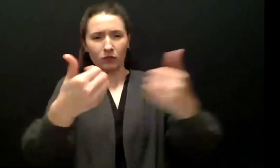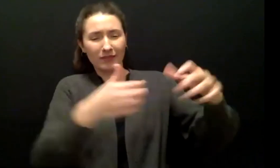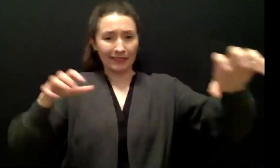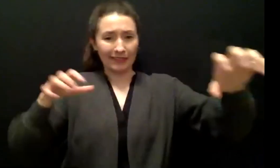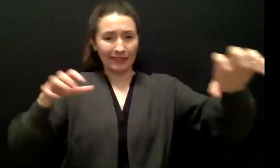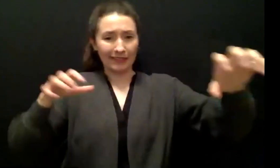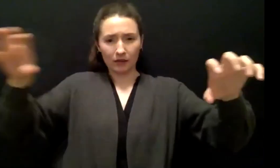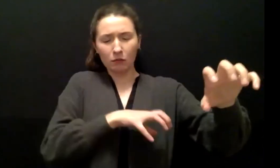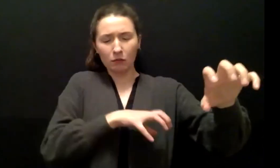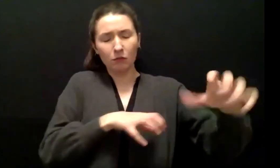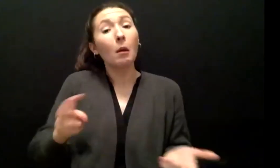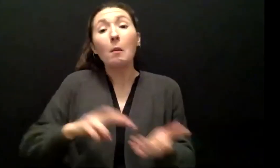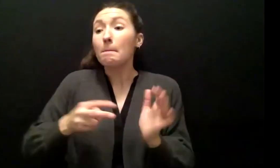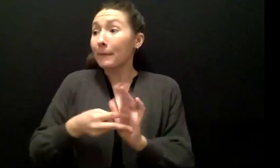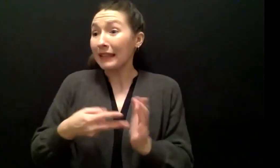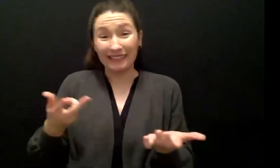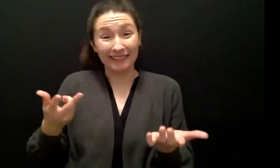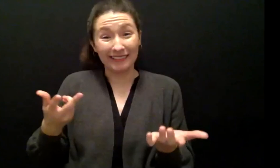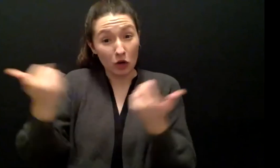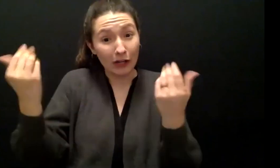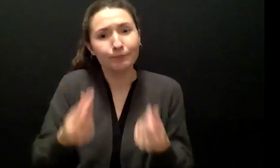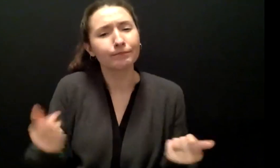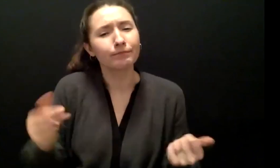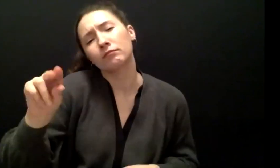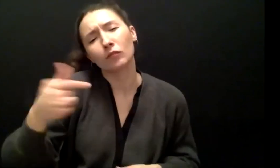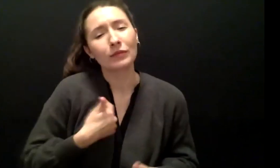to learn about race through organizations, such as "Undoing Racism". Isn't that a little